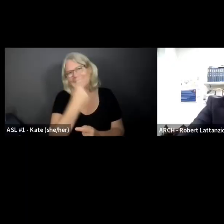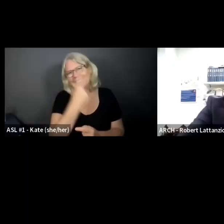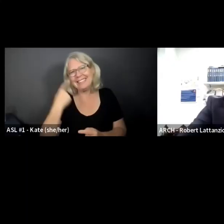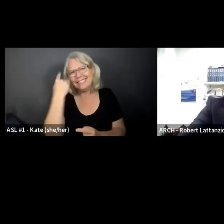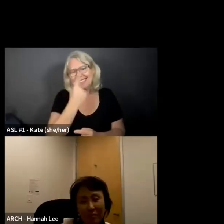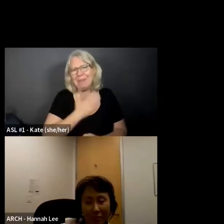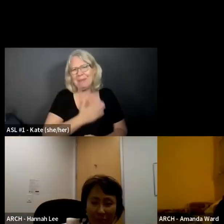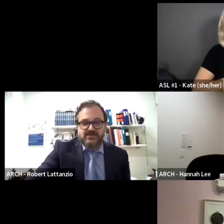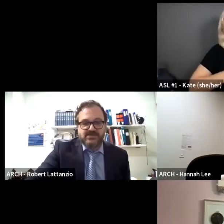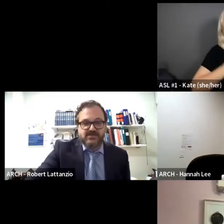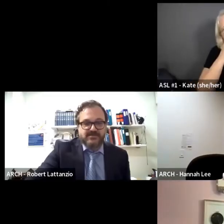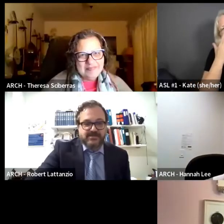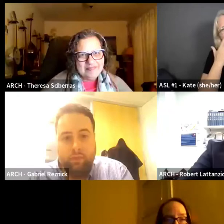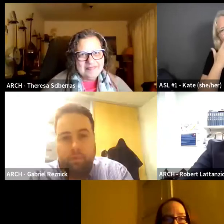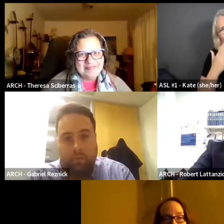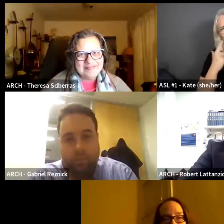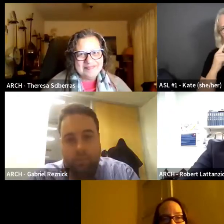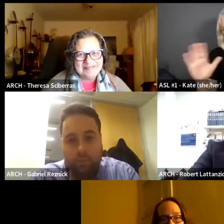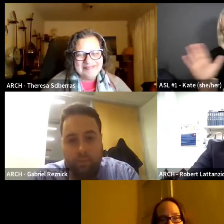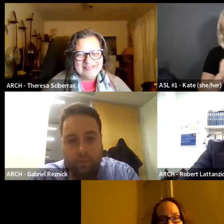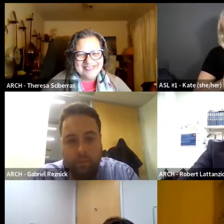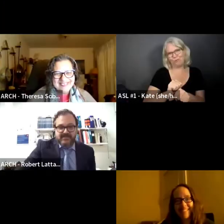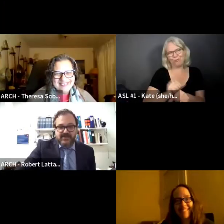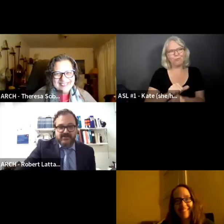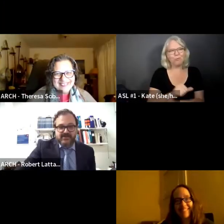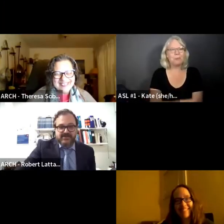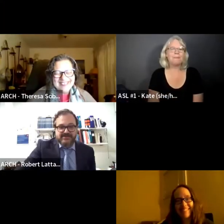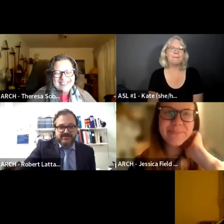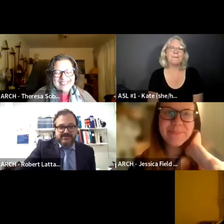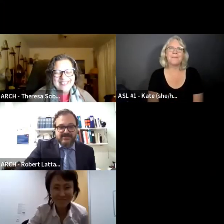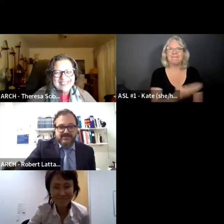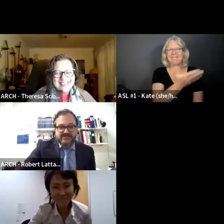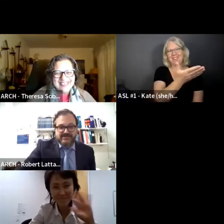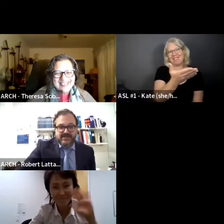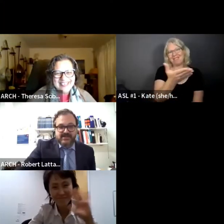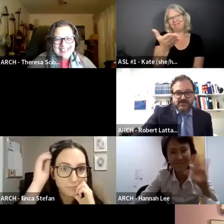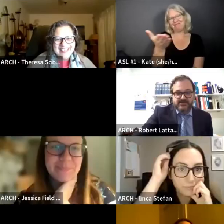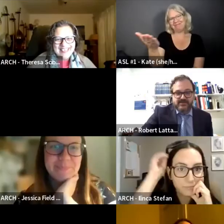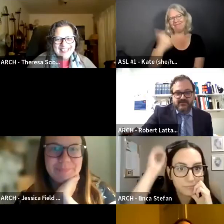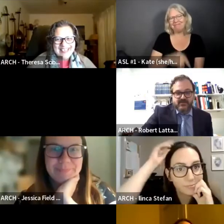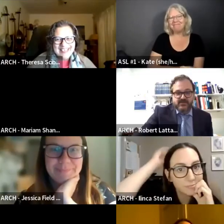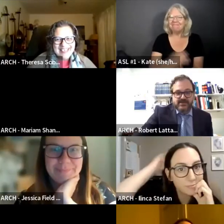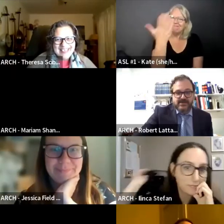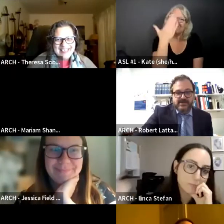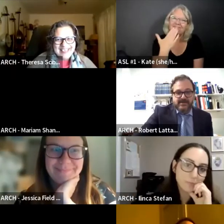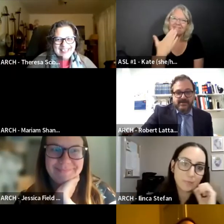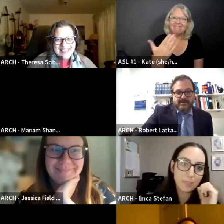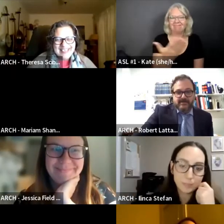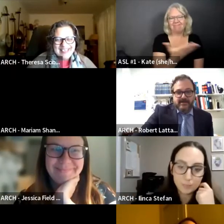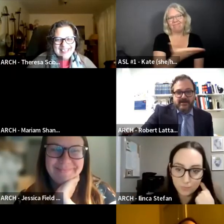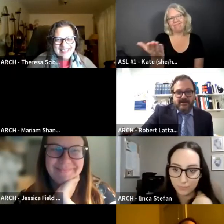THANK YOU FOR EVERYTHING YOU DO. THERE YOU ARE. THANK YOU, EVERYONE.